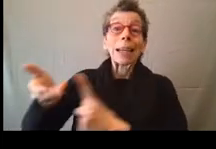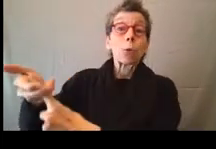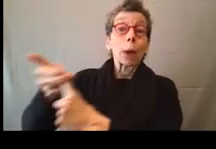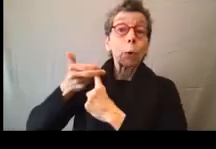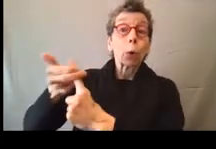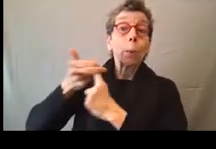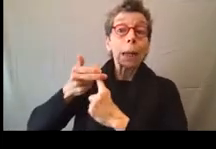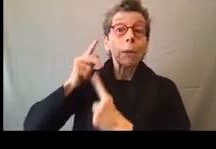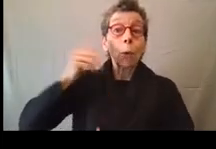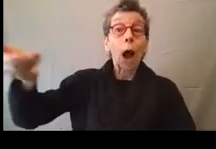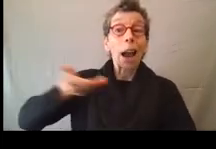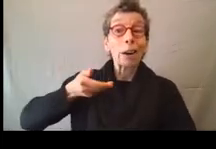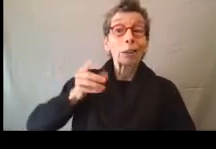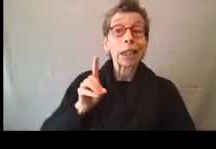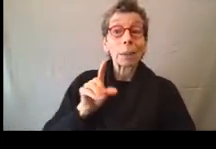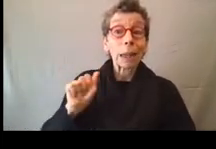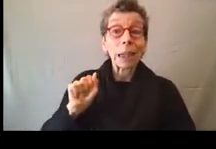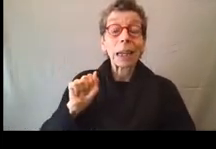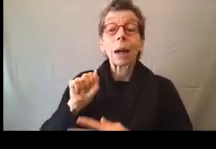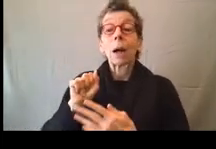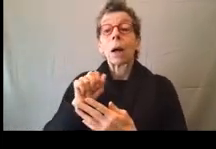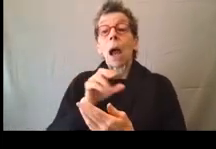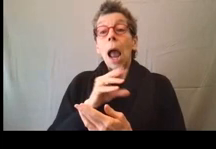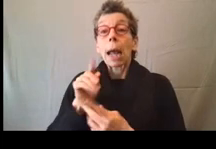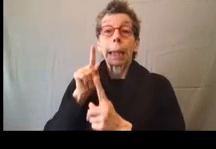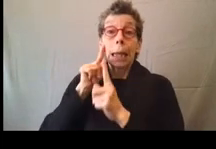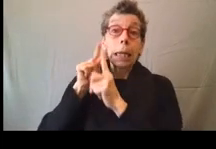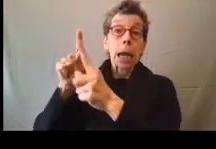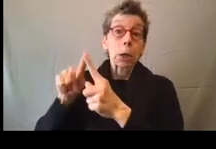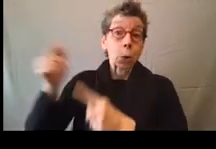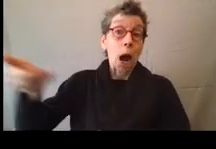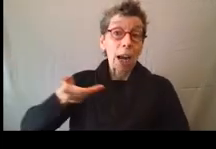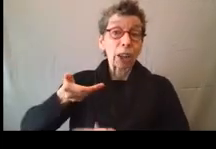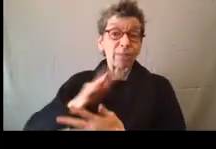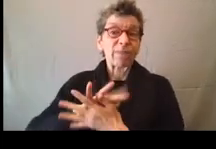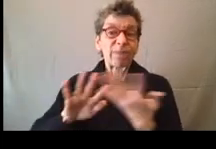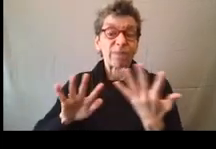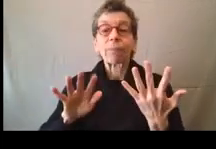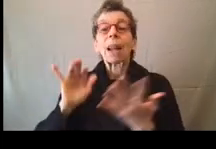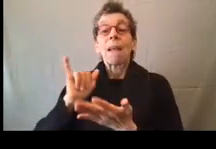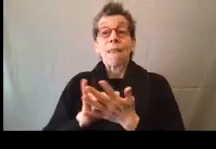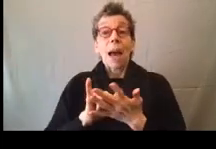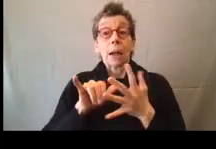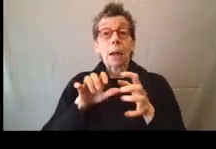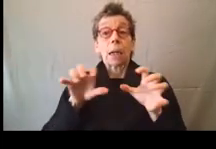and intention to hire before, so those measures were done before the training and they were